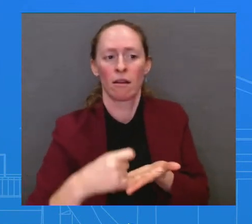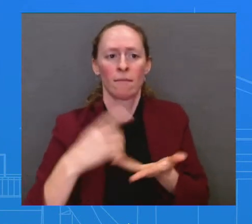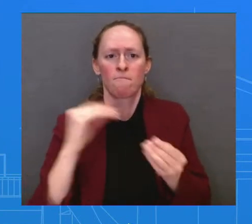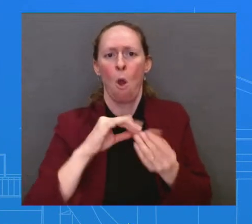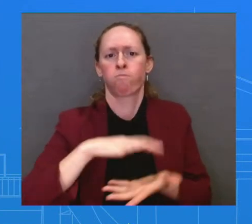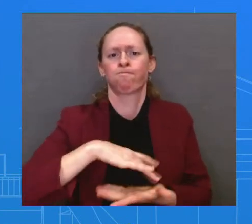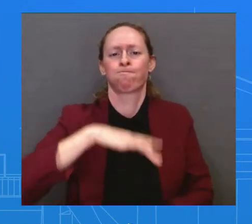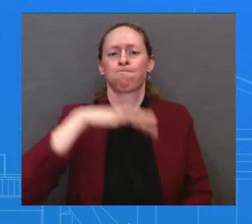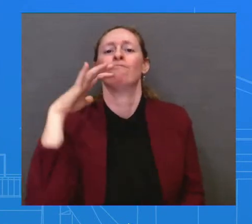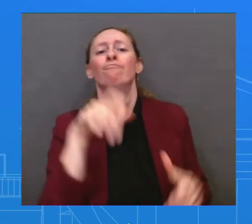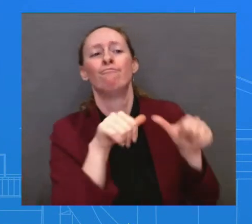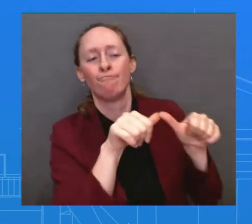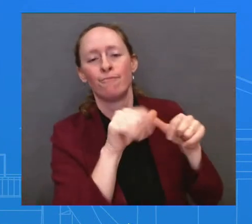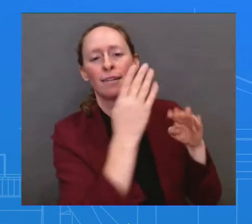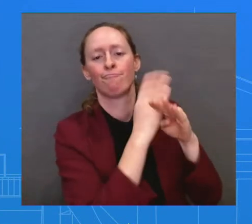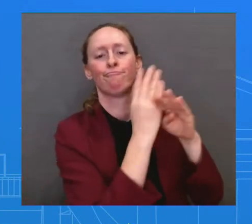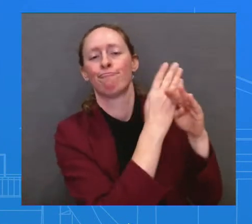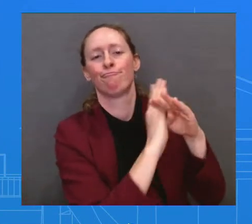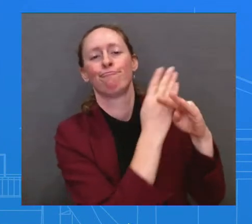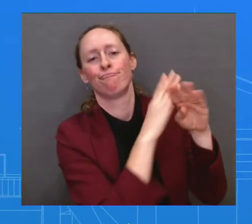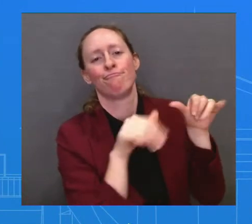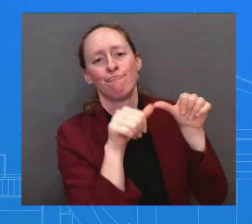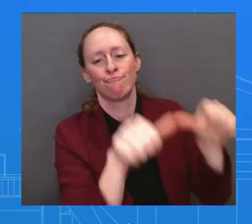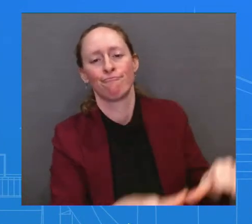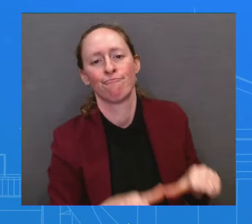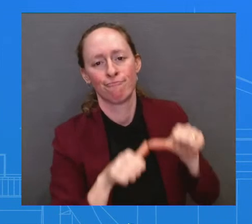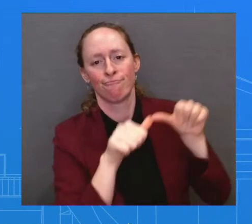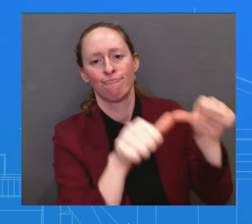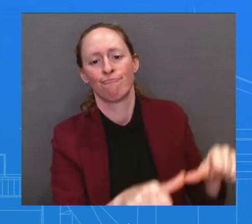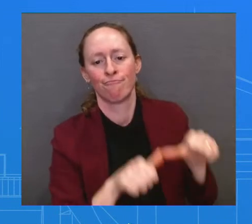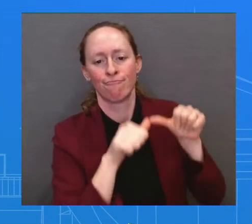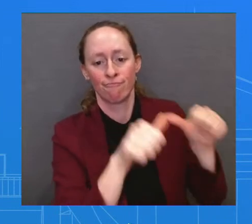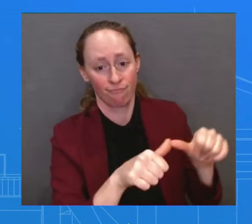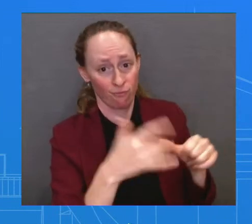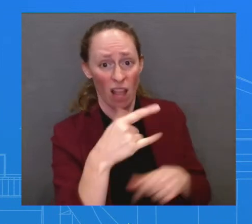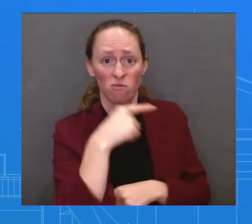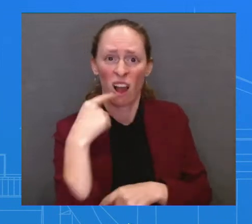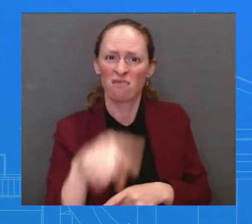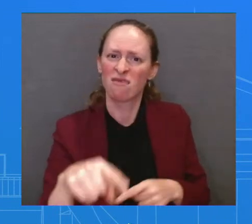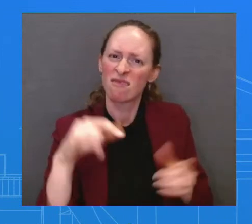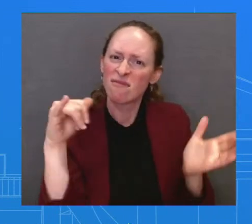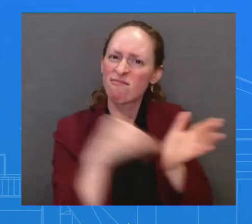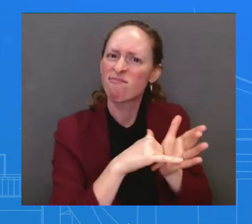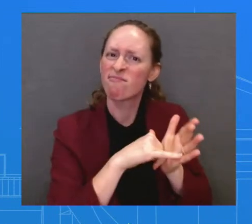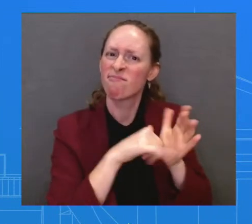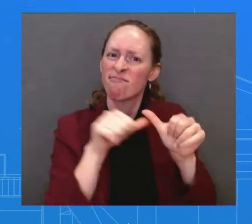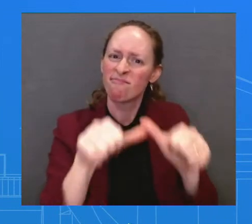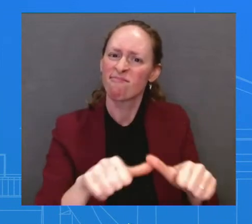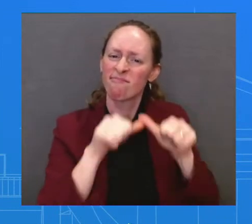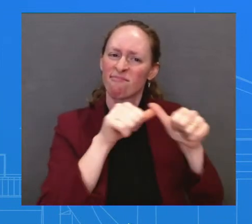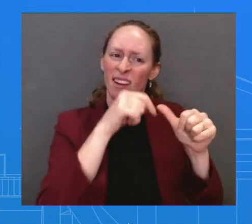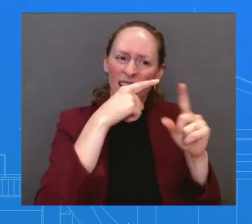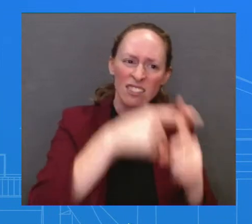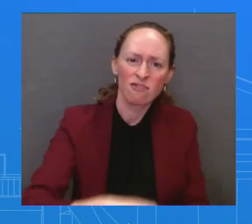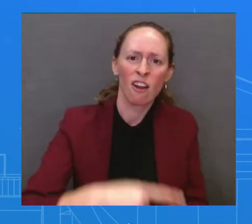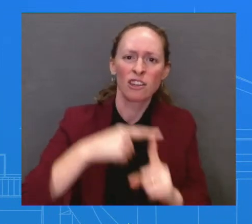on Ukrainian critical infrastructure to try to deprive innocent people of necessities like heat and electricity.